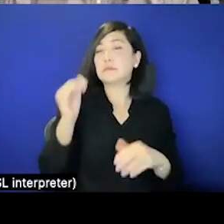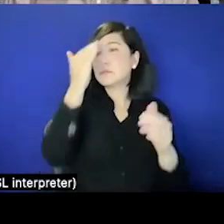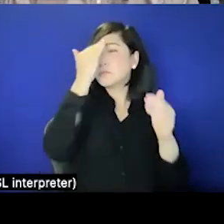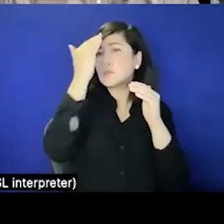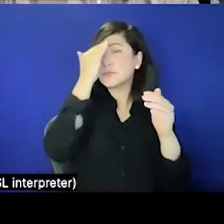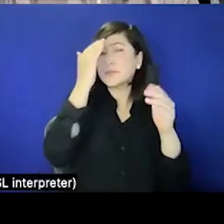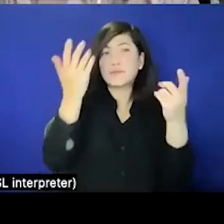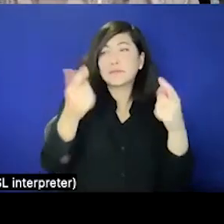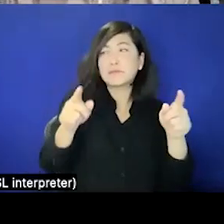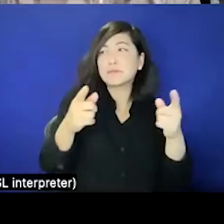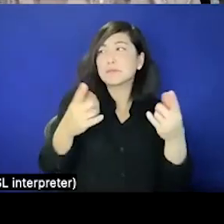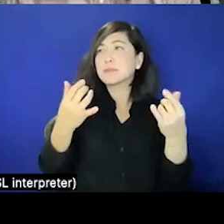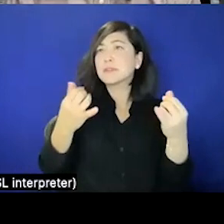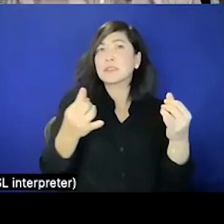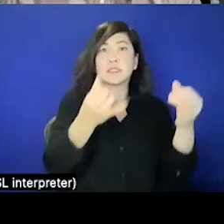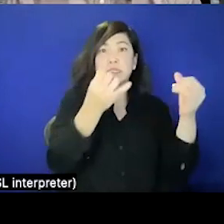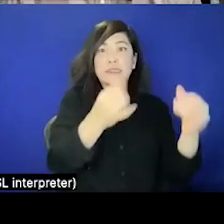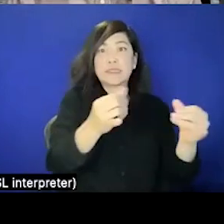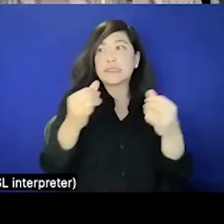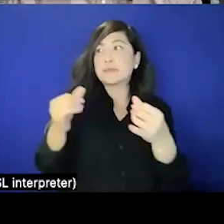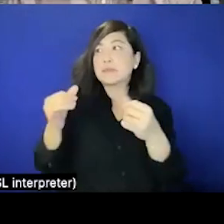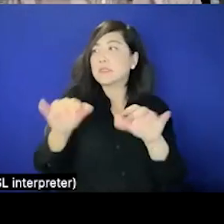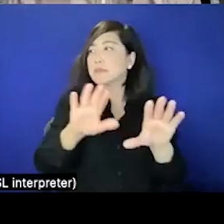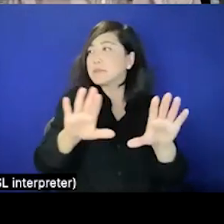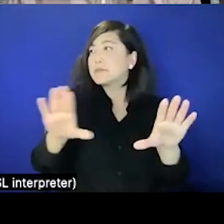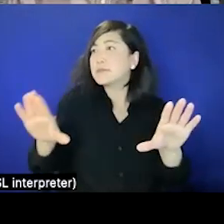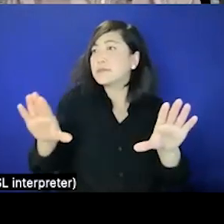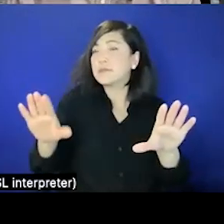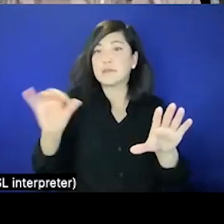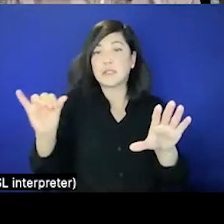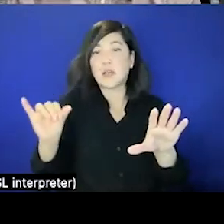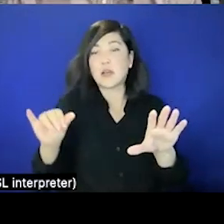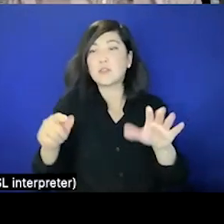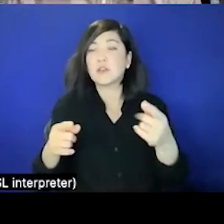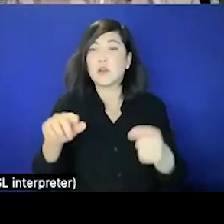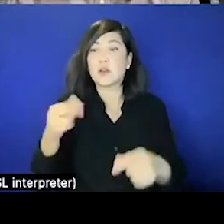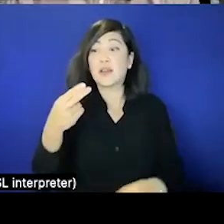independent publishing and hybrid publishing community. And without that, we don't have a